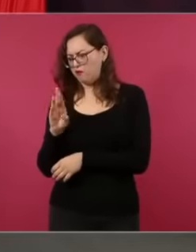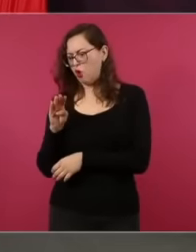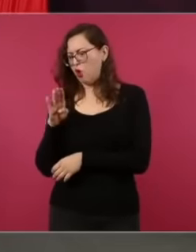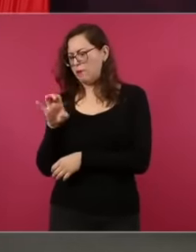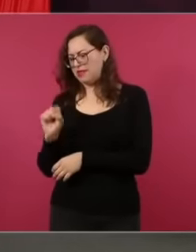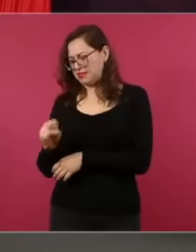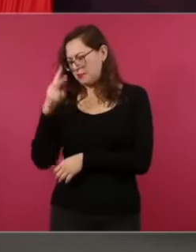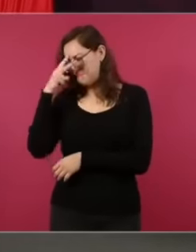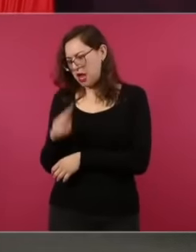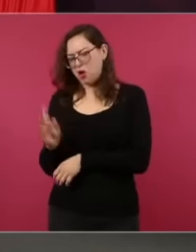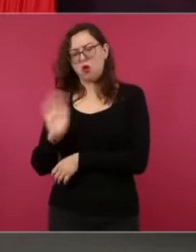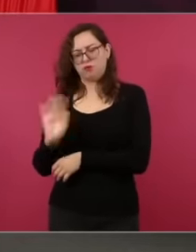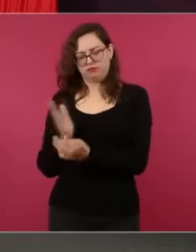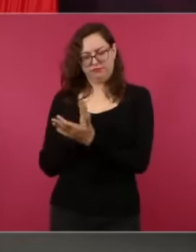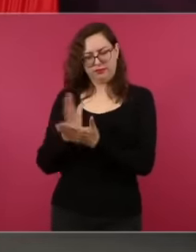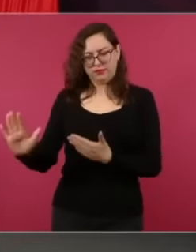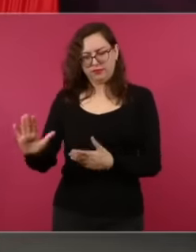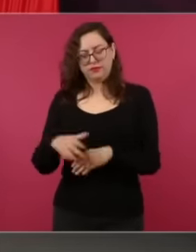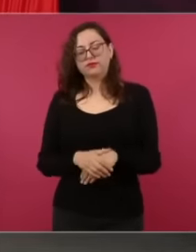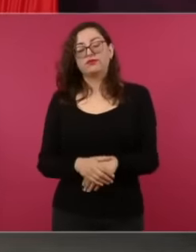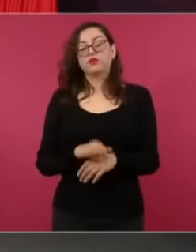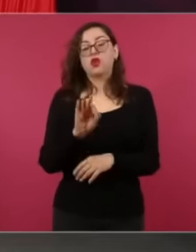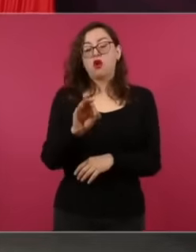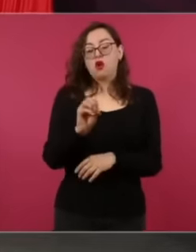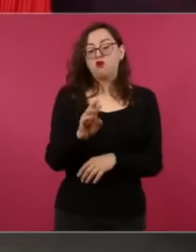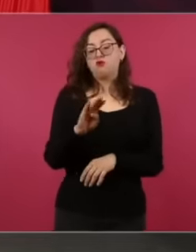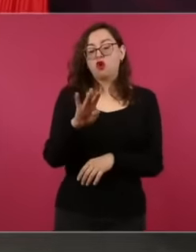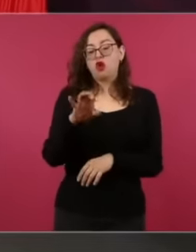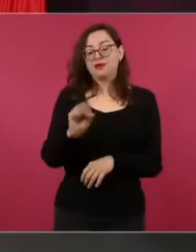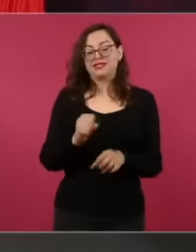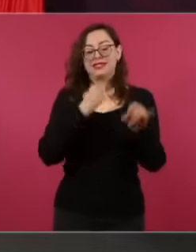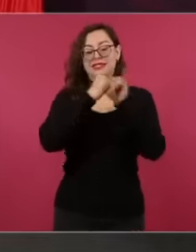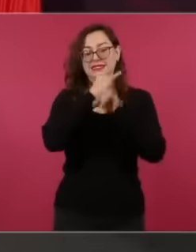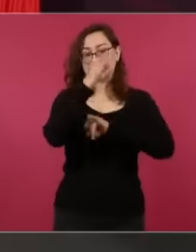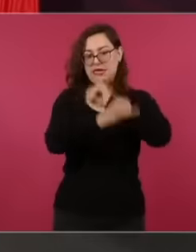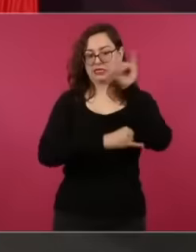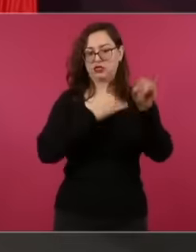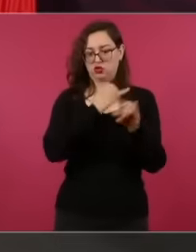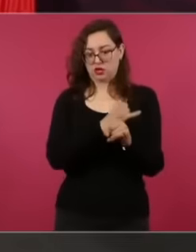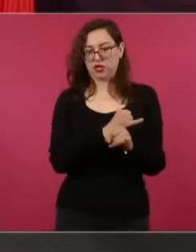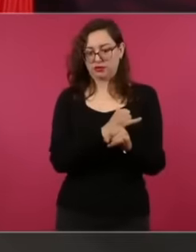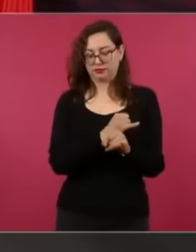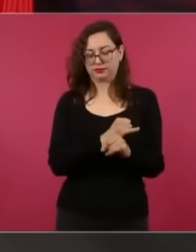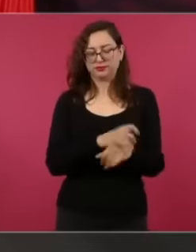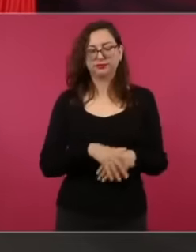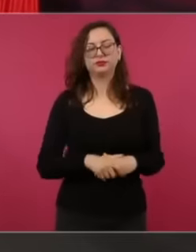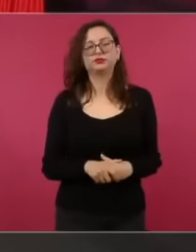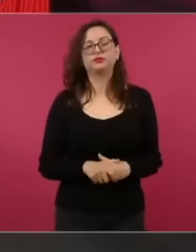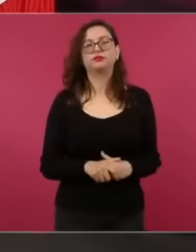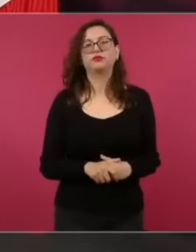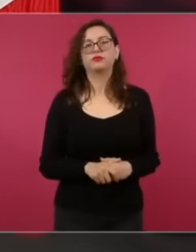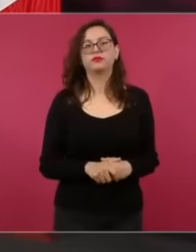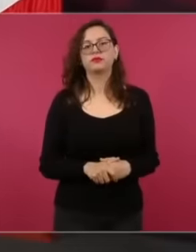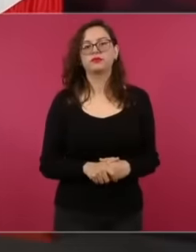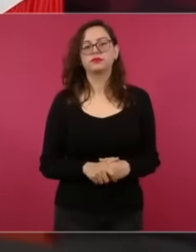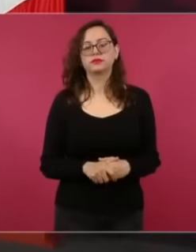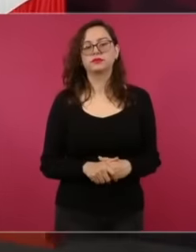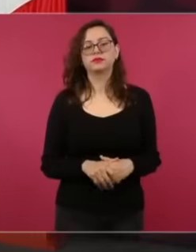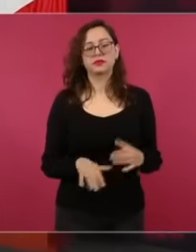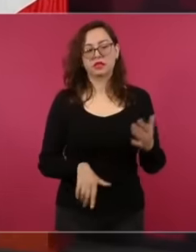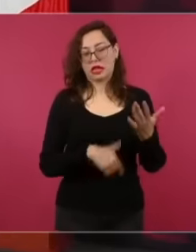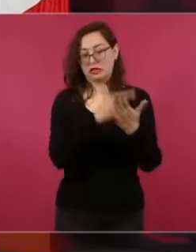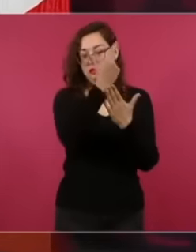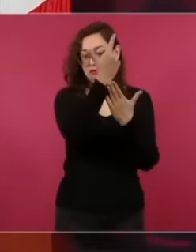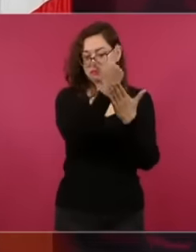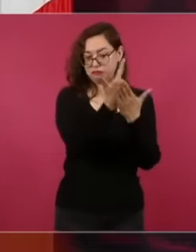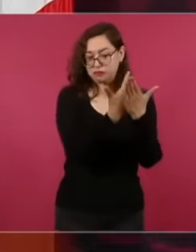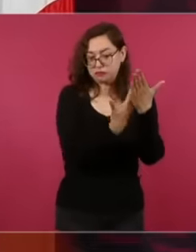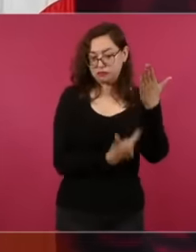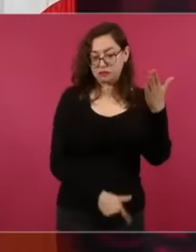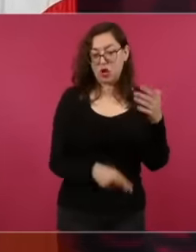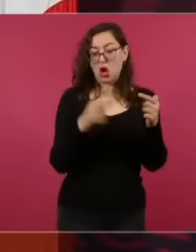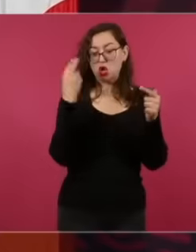Forbes magazine begins to publish the list of the richest men in the